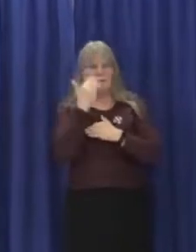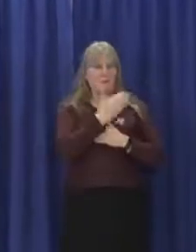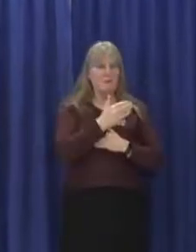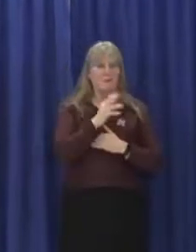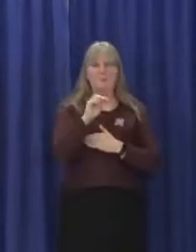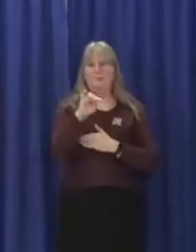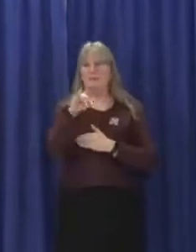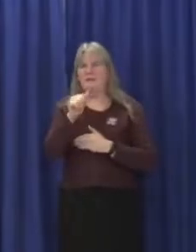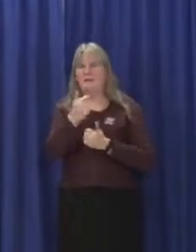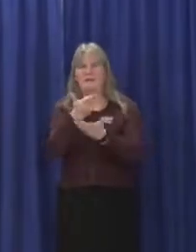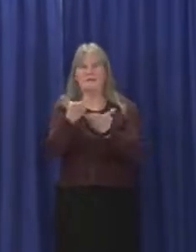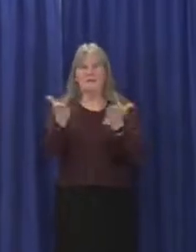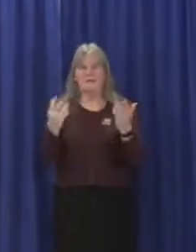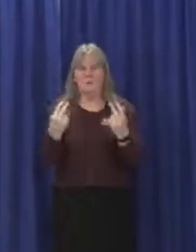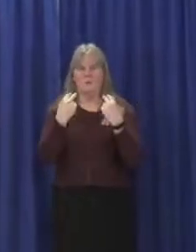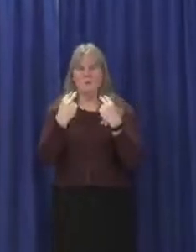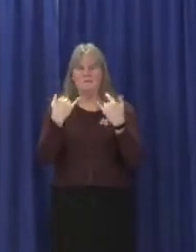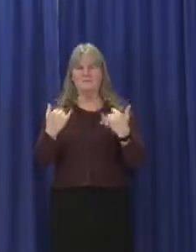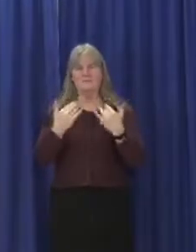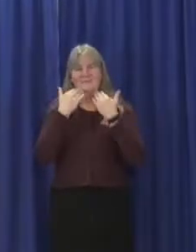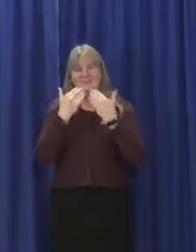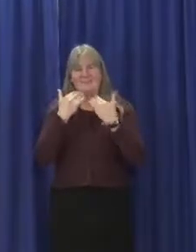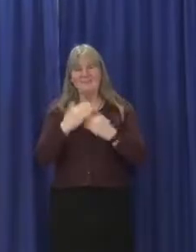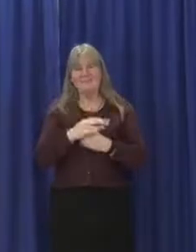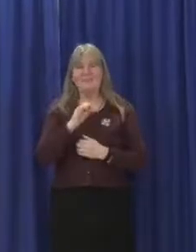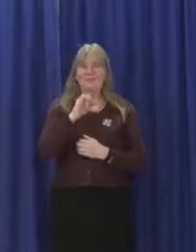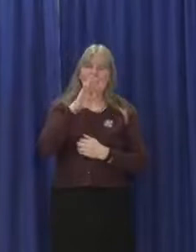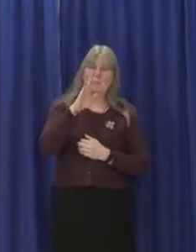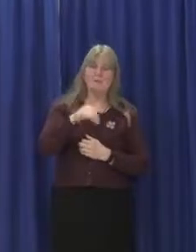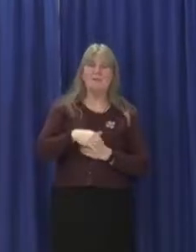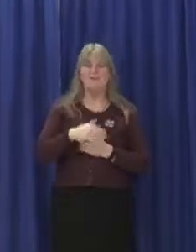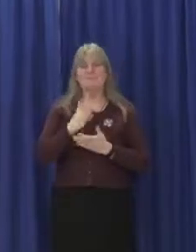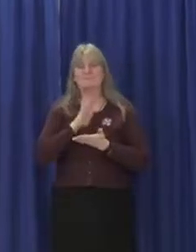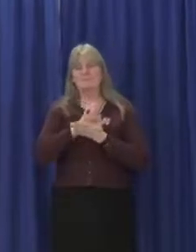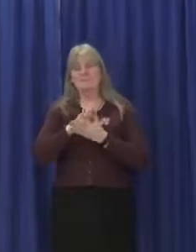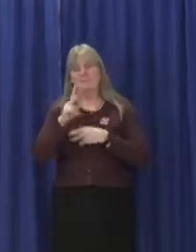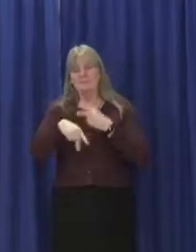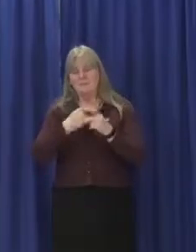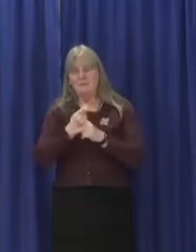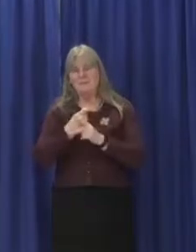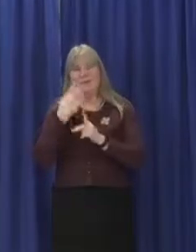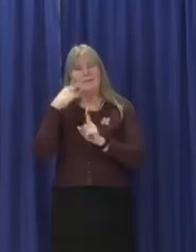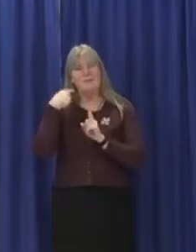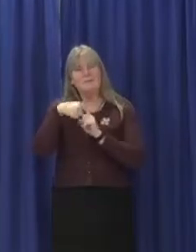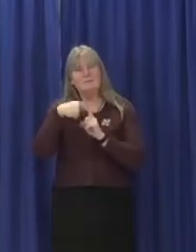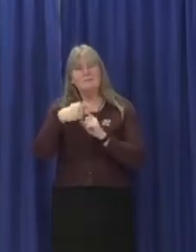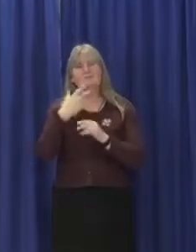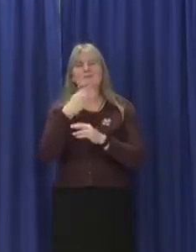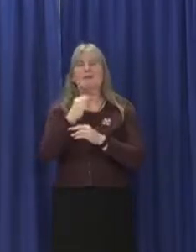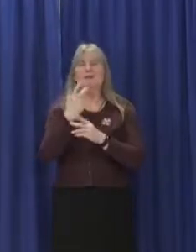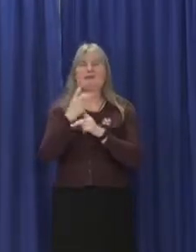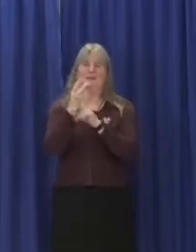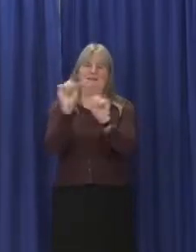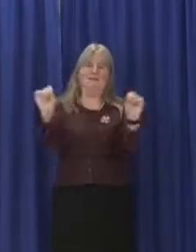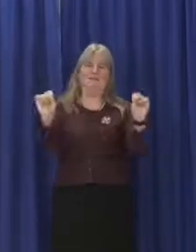everybody who tuned in live to watch over Facebook. Stay kind, and stay positive, and stay safe.